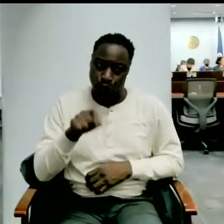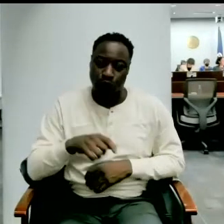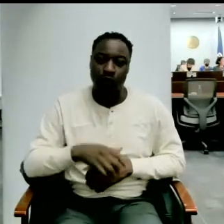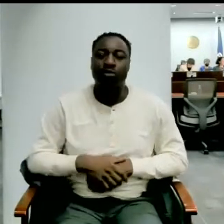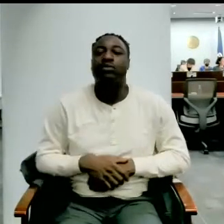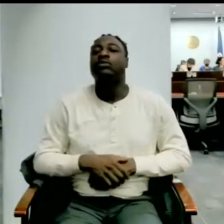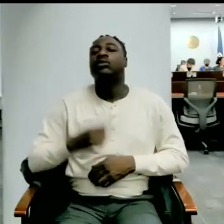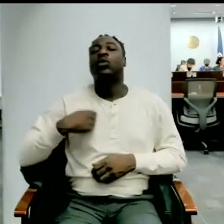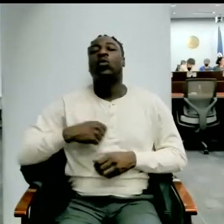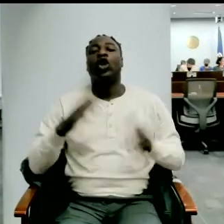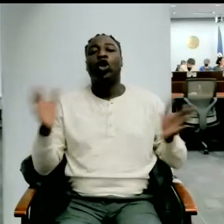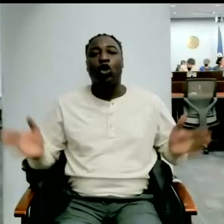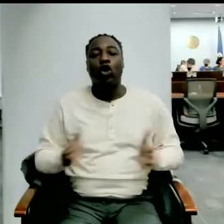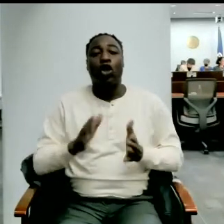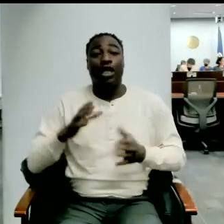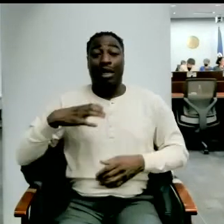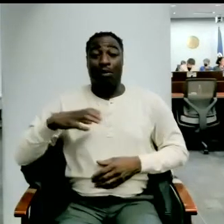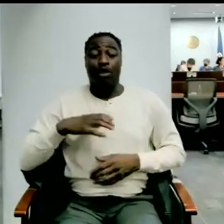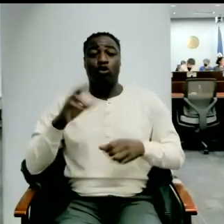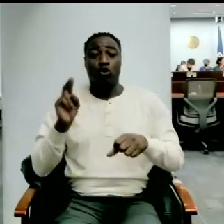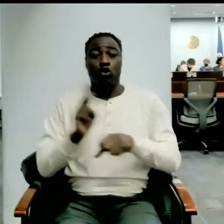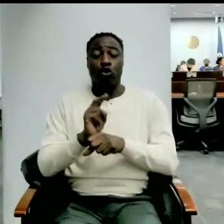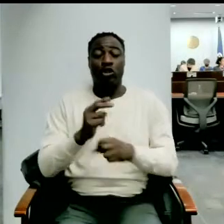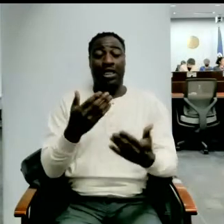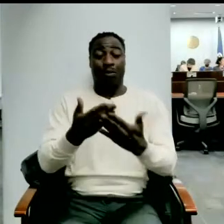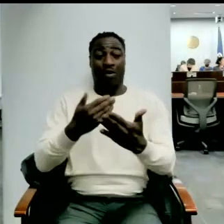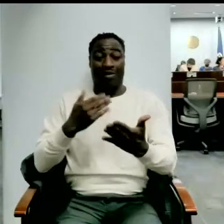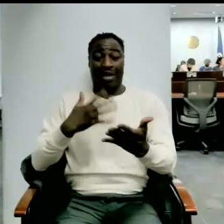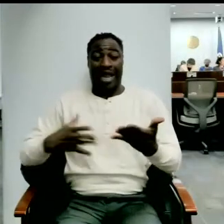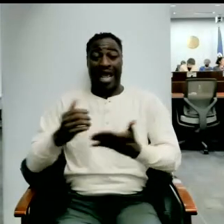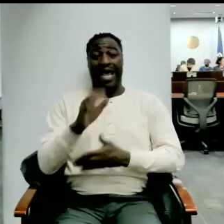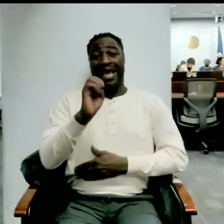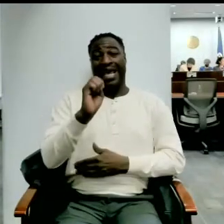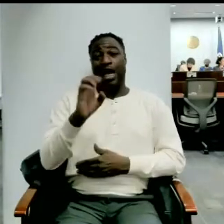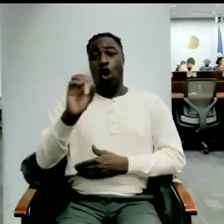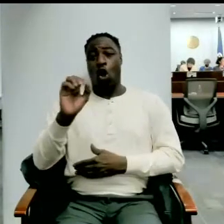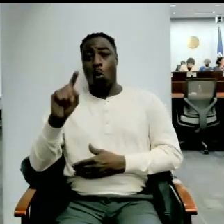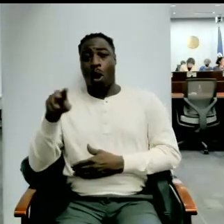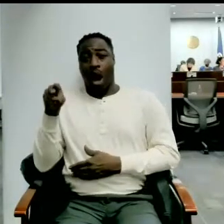We urge the Commission to make use of the previously collected EEO1 compensation data